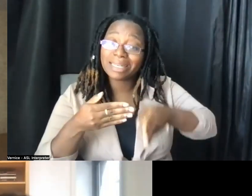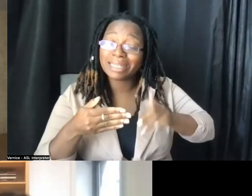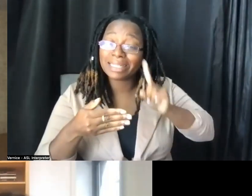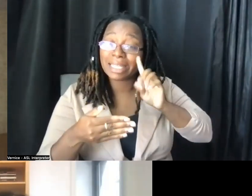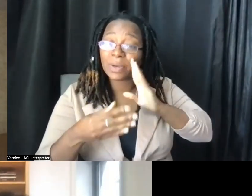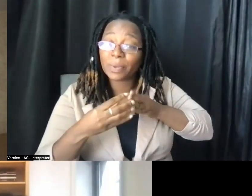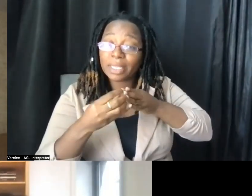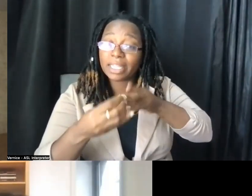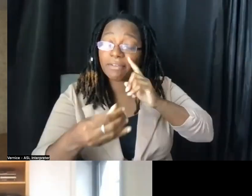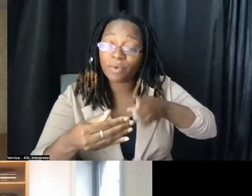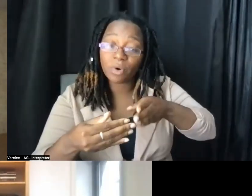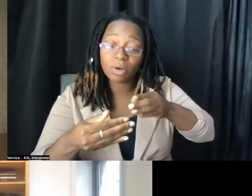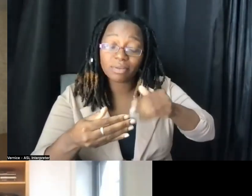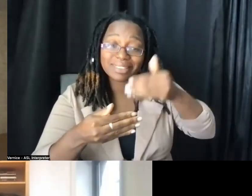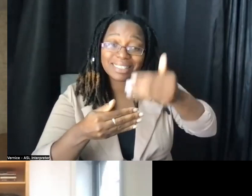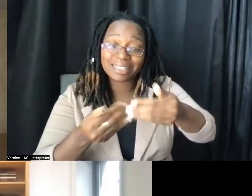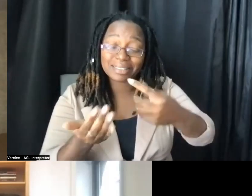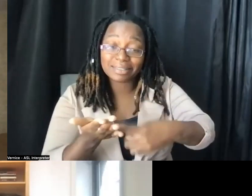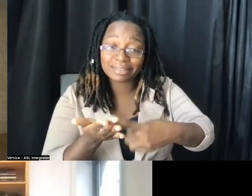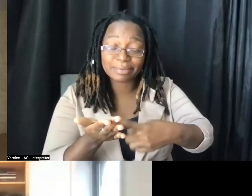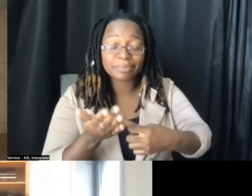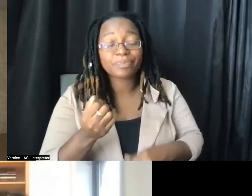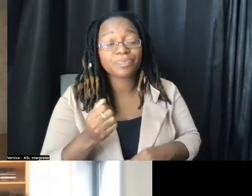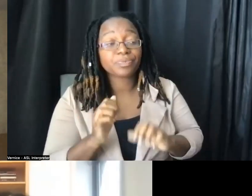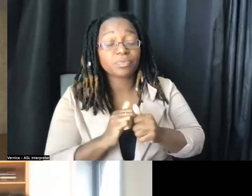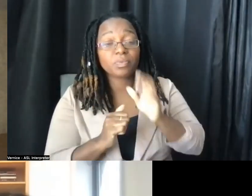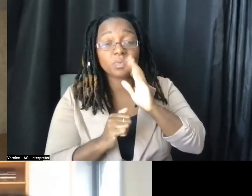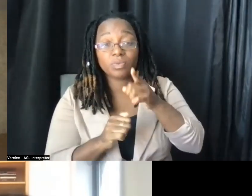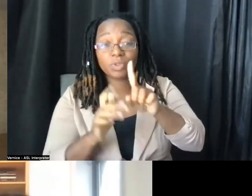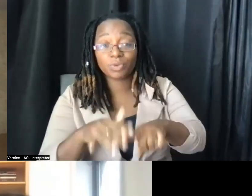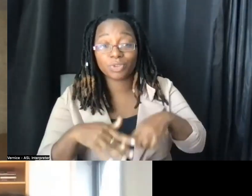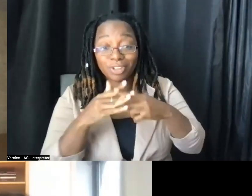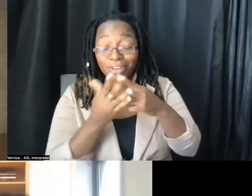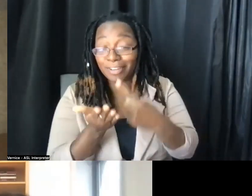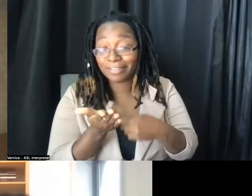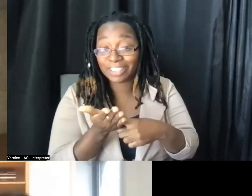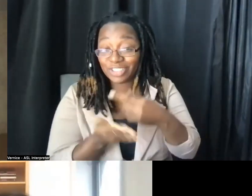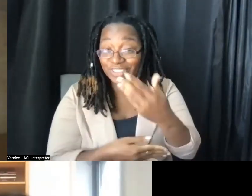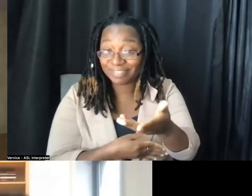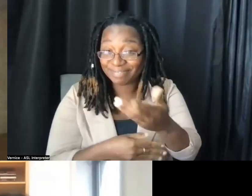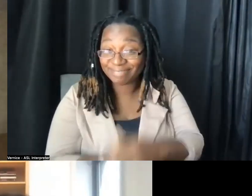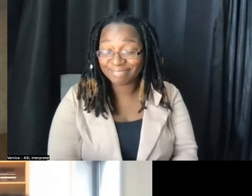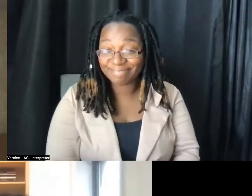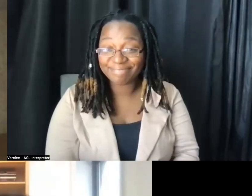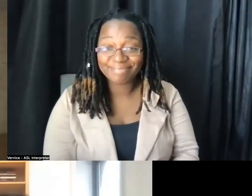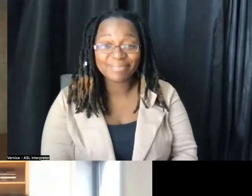via email if we miss her question. This one is pretty practical and open-ended and will help lead into the next